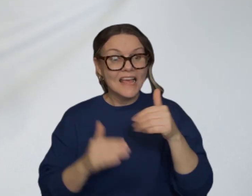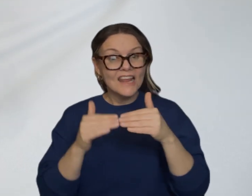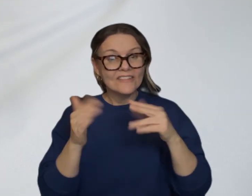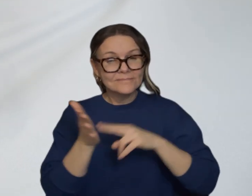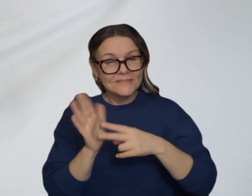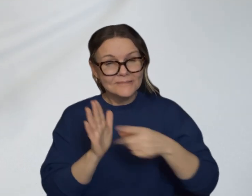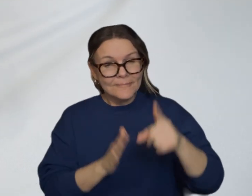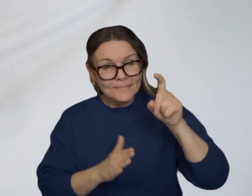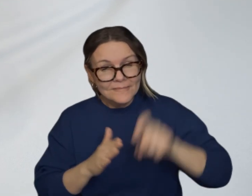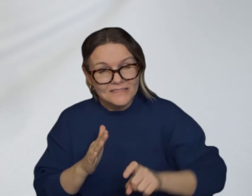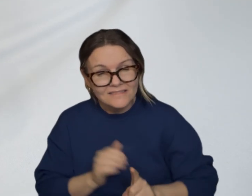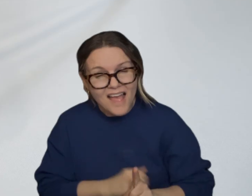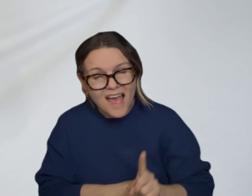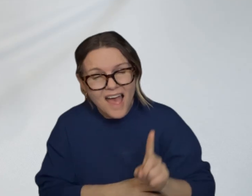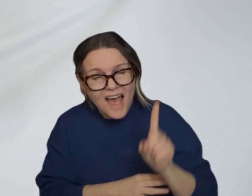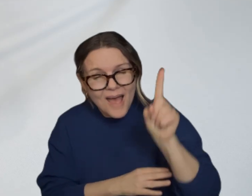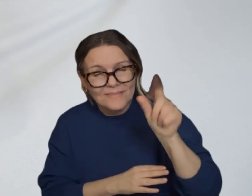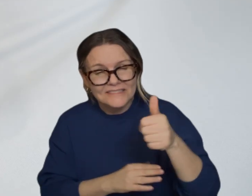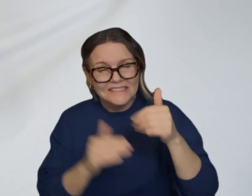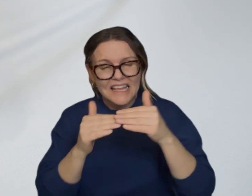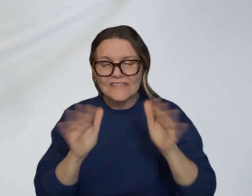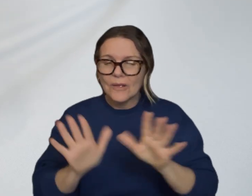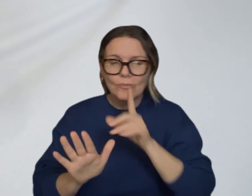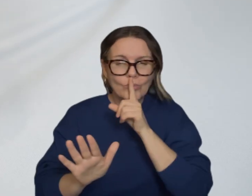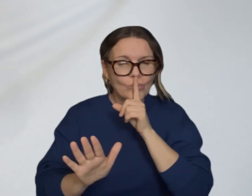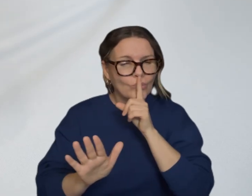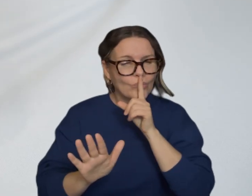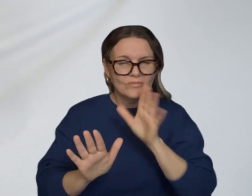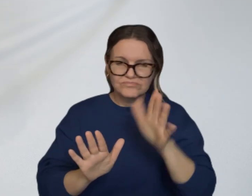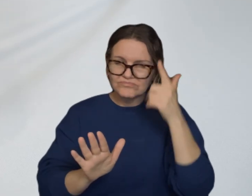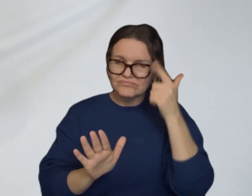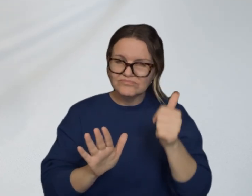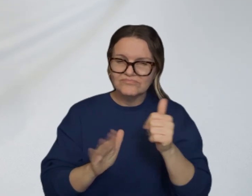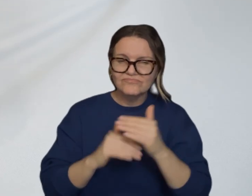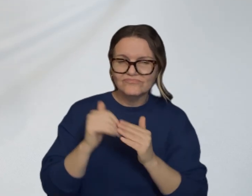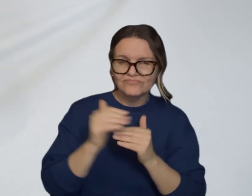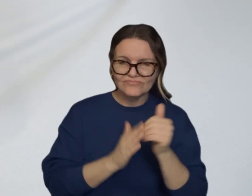all the way up to 10 so you're going to do the same thing you did before where start at one and